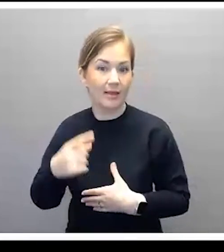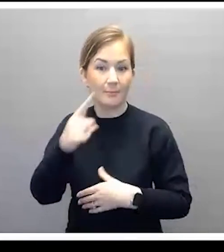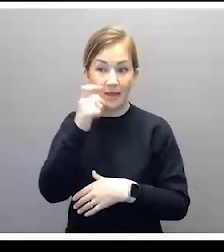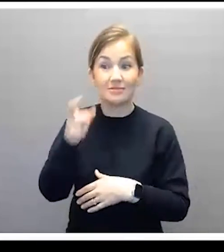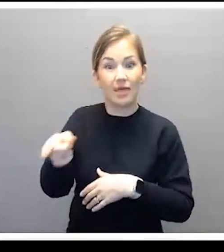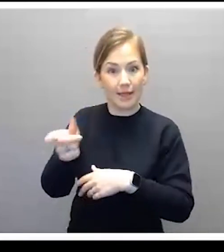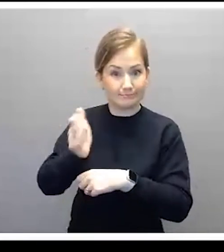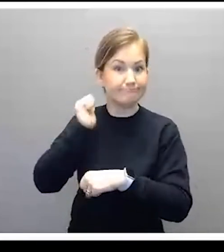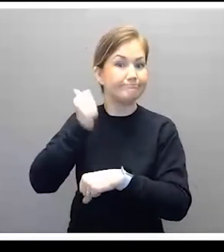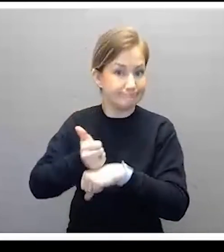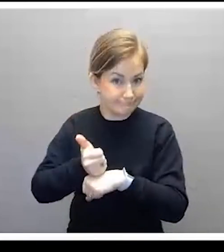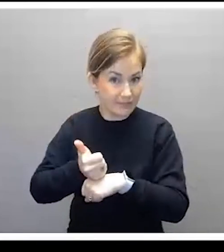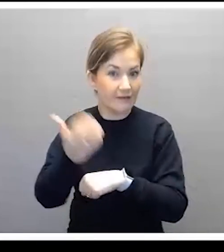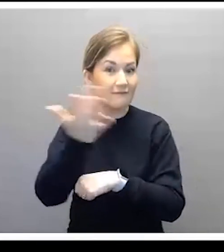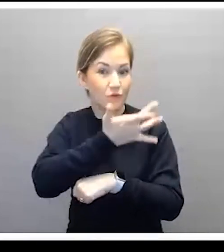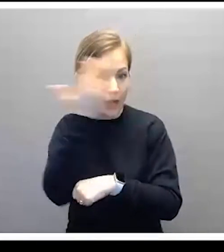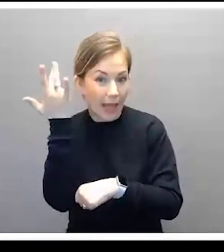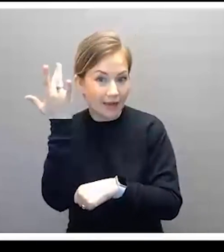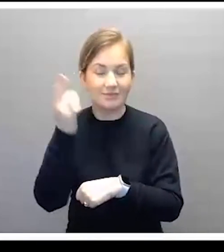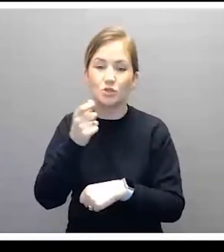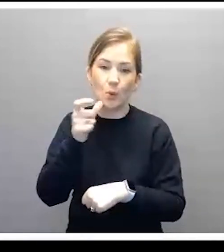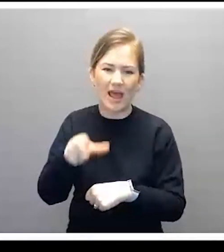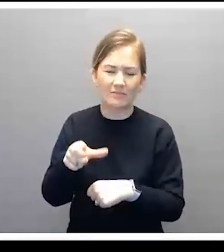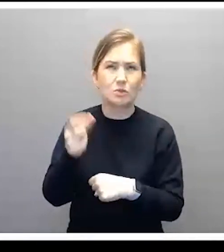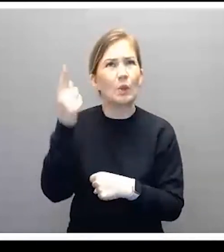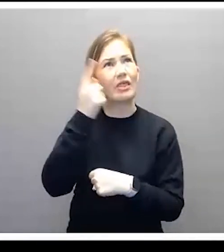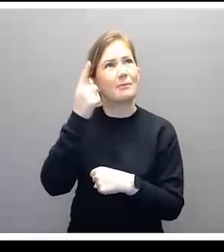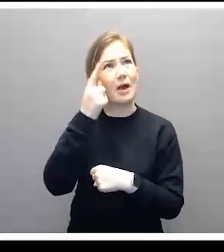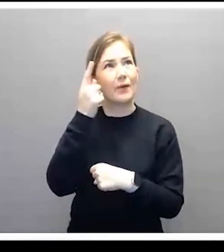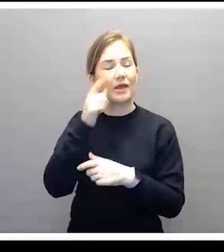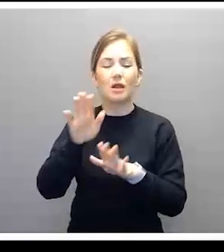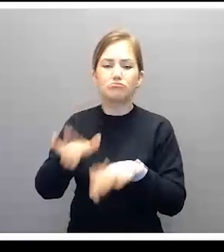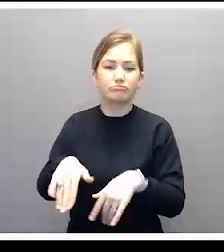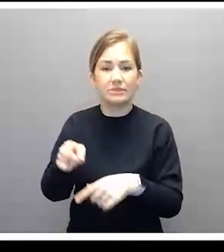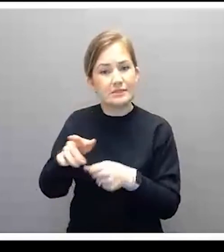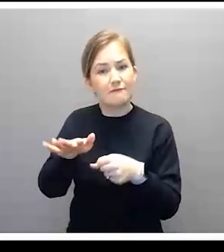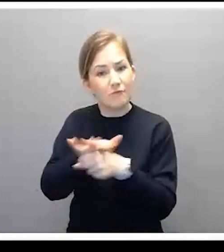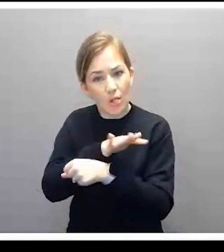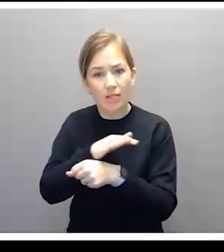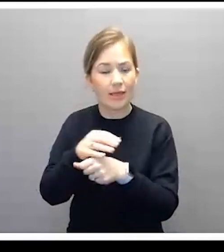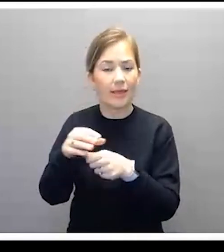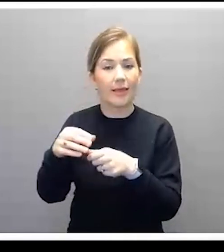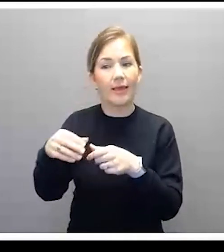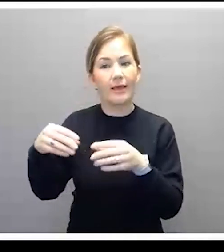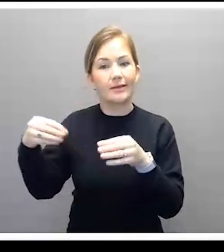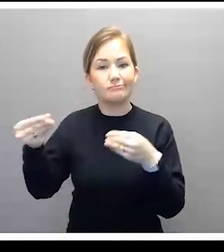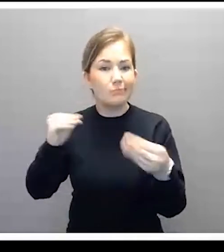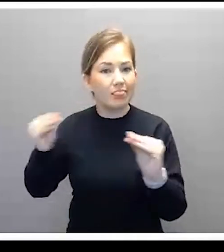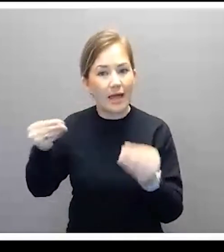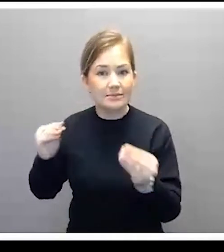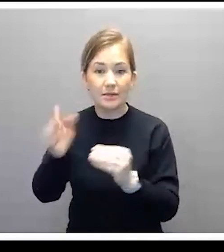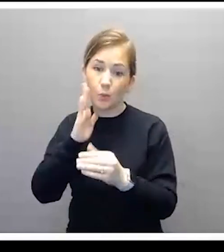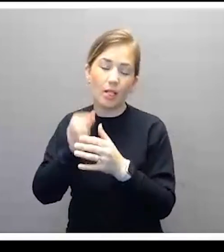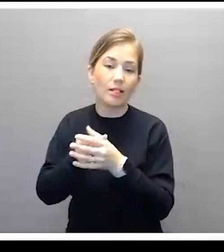because it is set and forget. You don't really have to think about it. It's fully elastic, it'll grow forever.